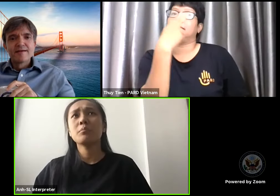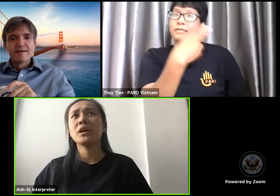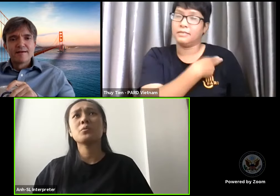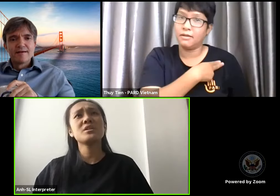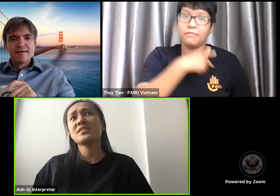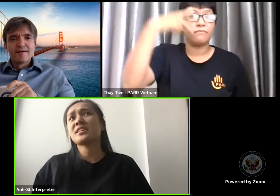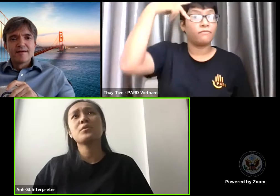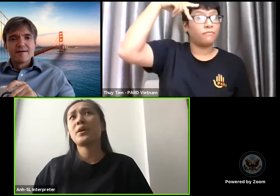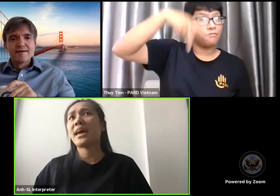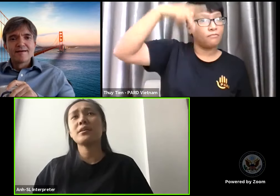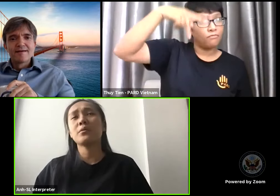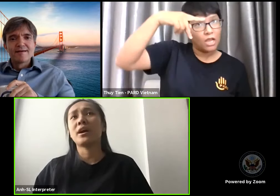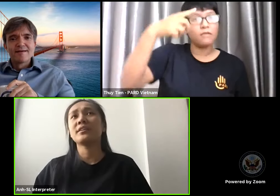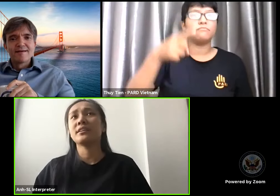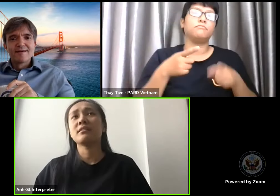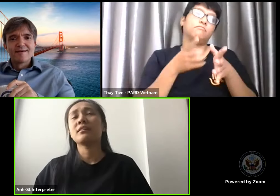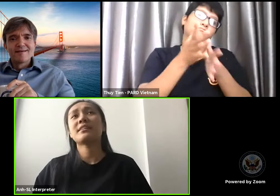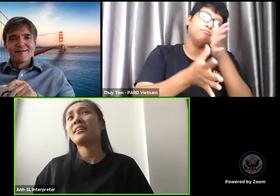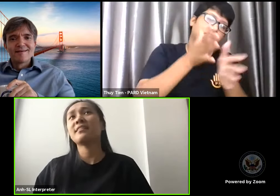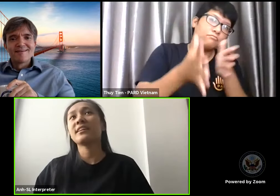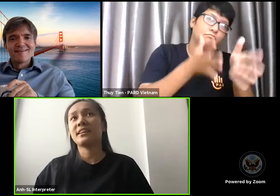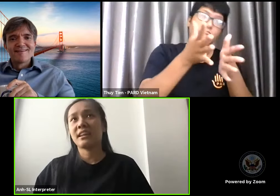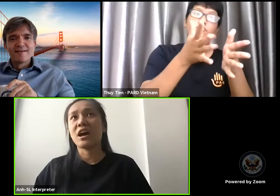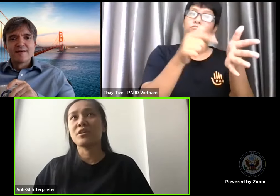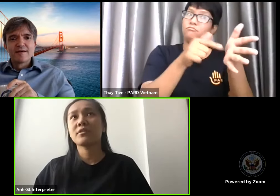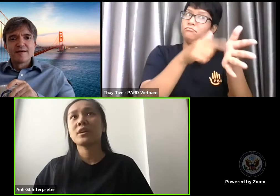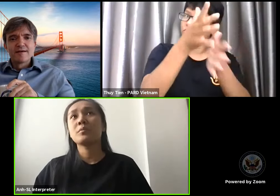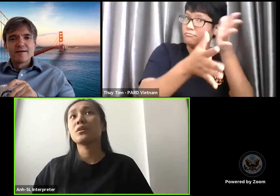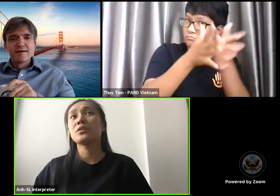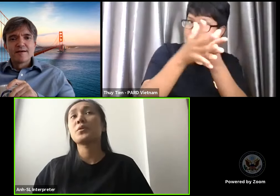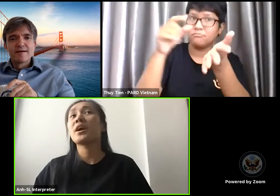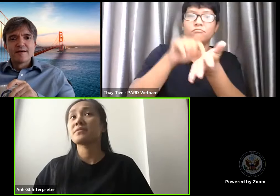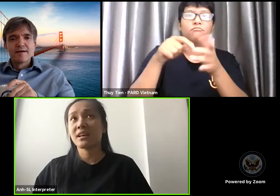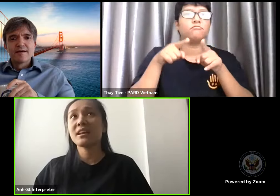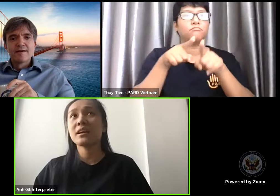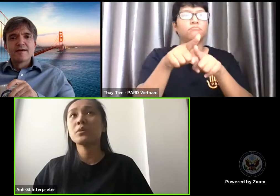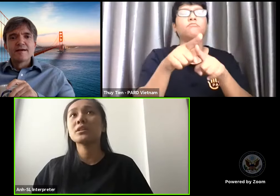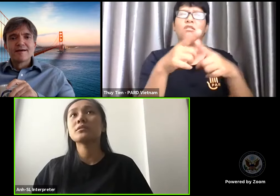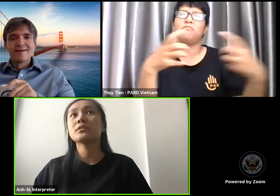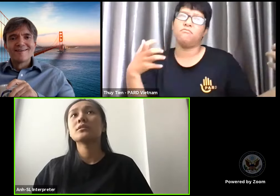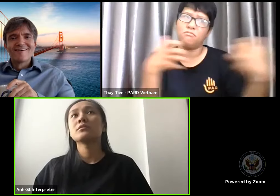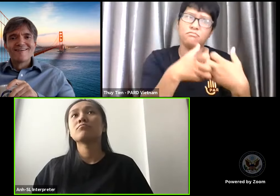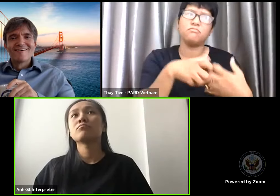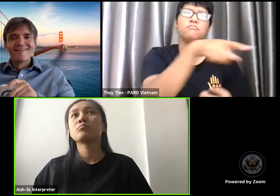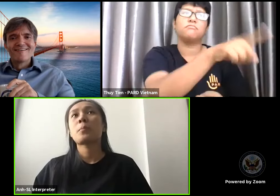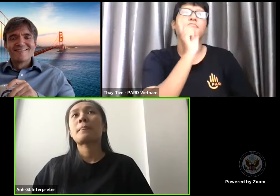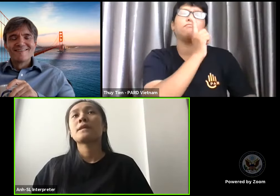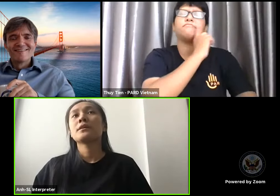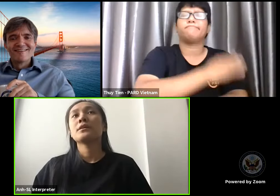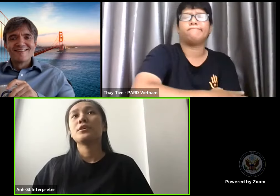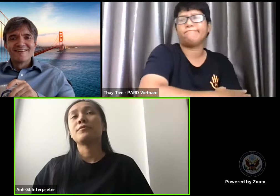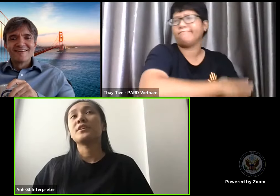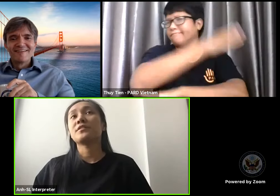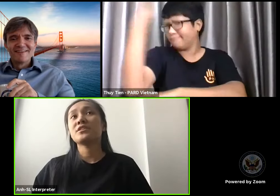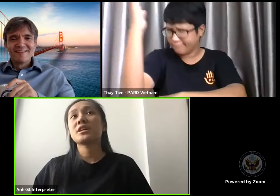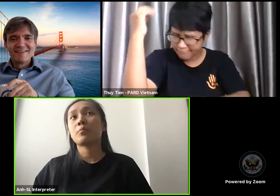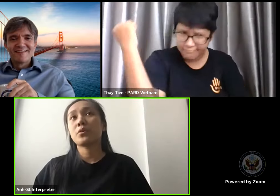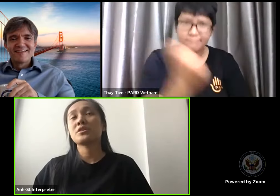but we just can do in anything in life, because we have sign language. If the teaching approach